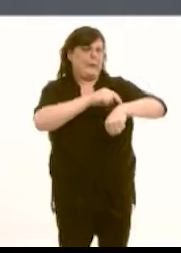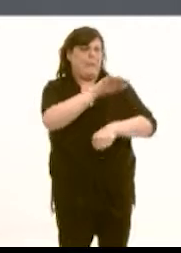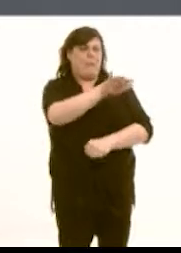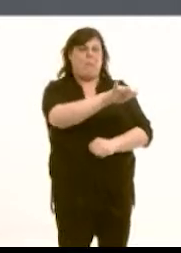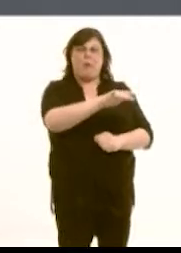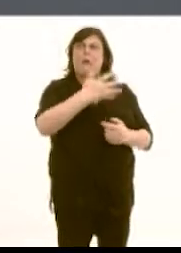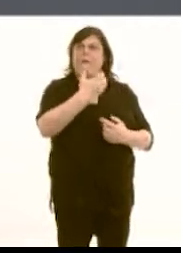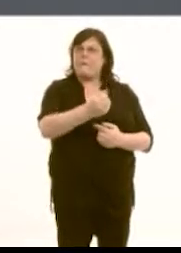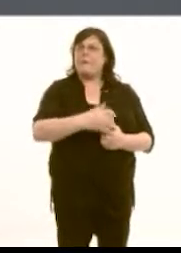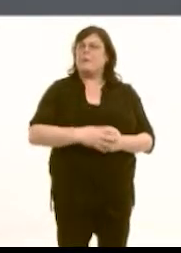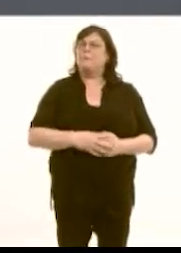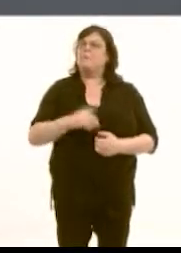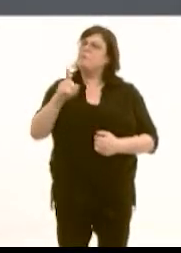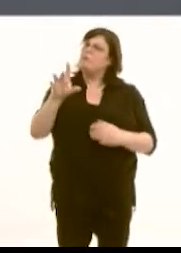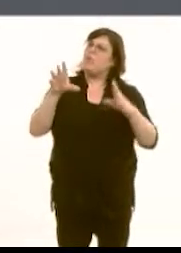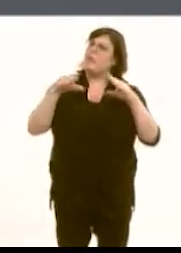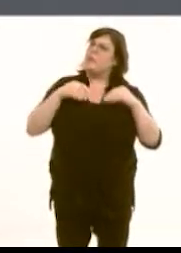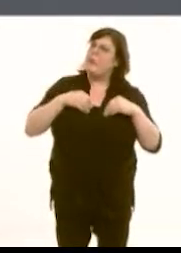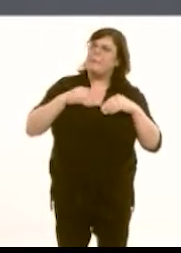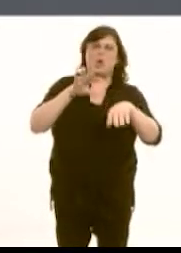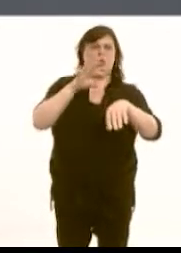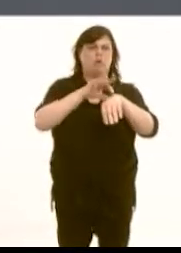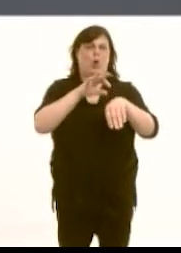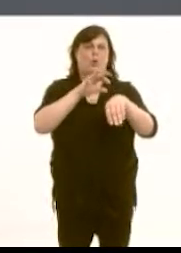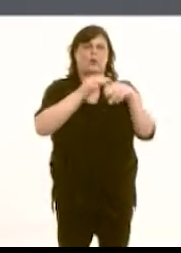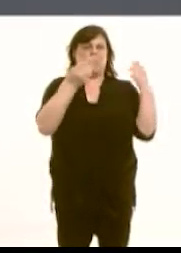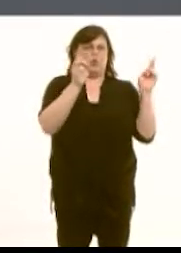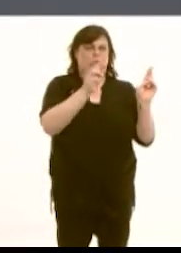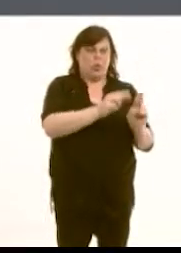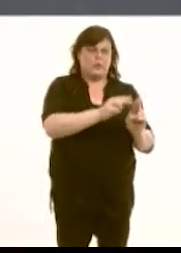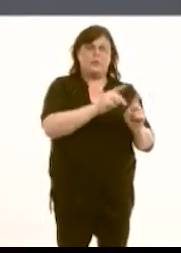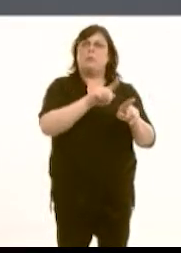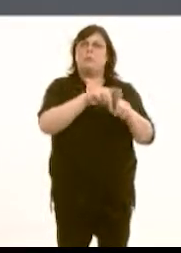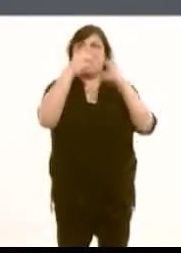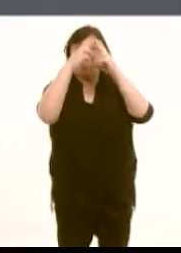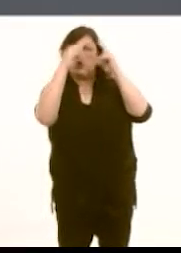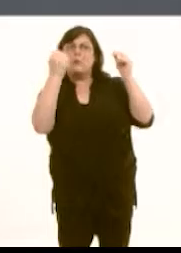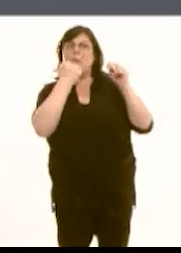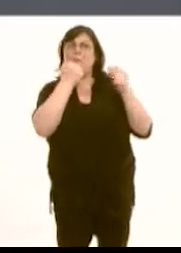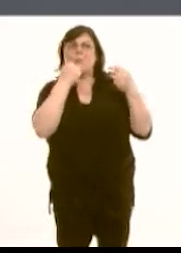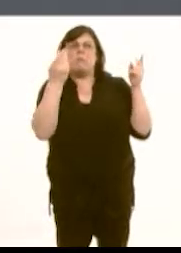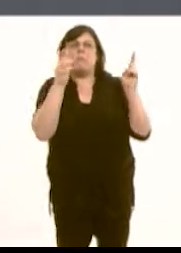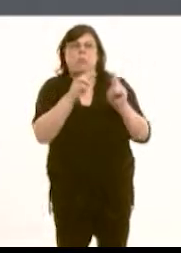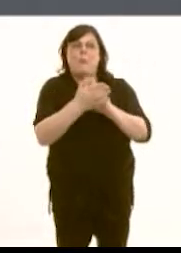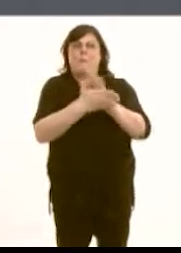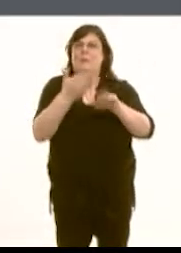Do you accept that doctor shortages and nursing shortages are impacting upon patient care,